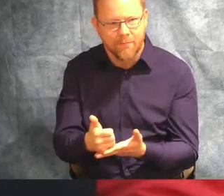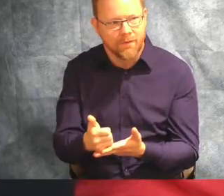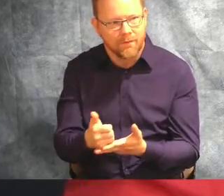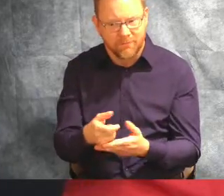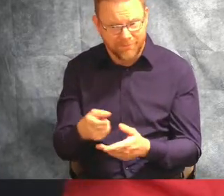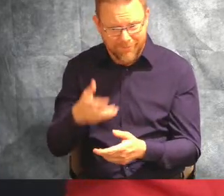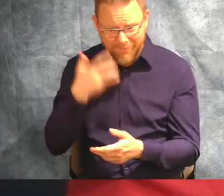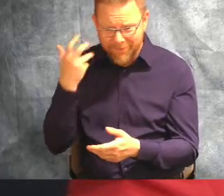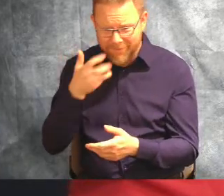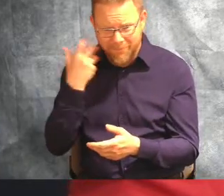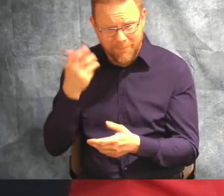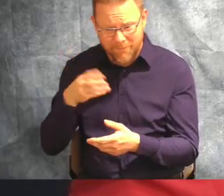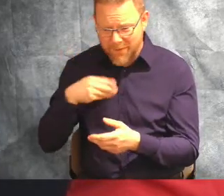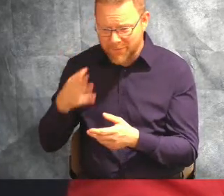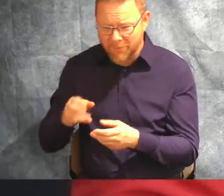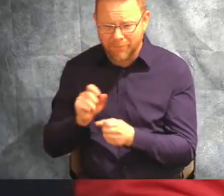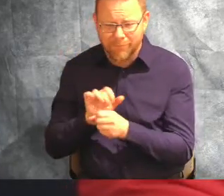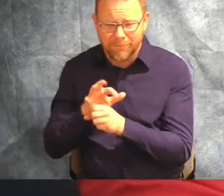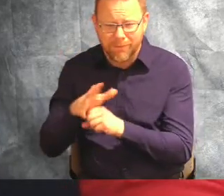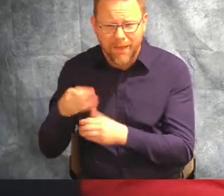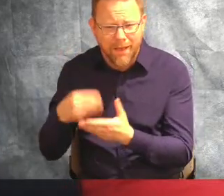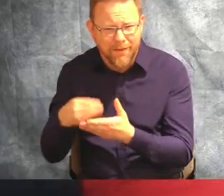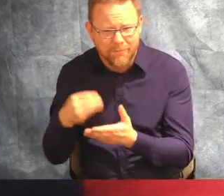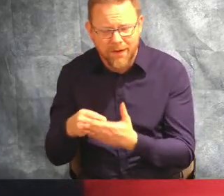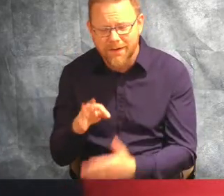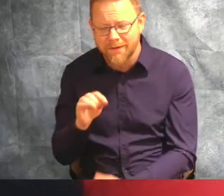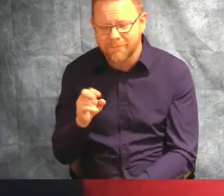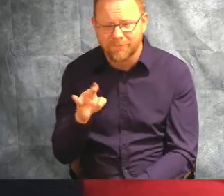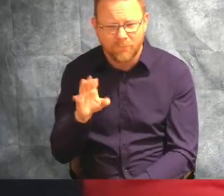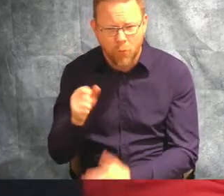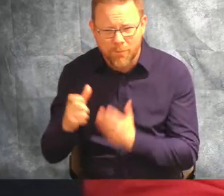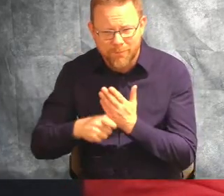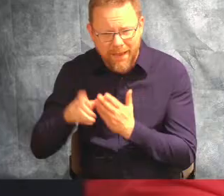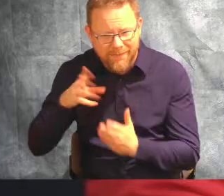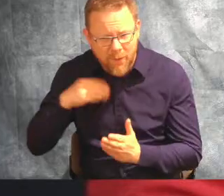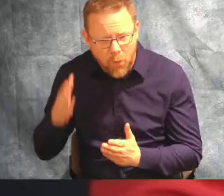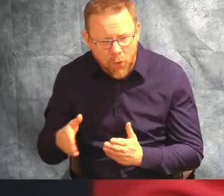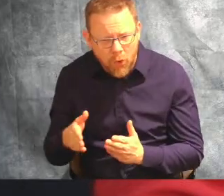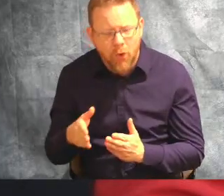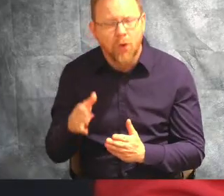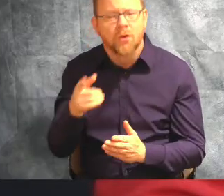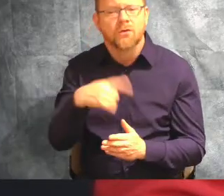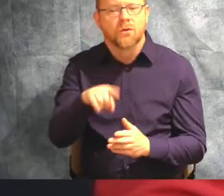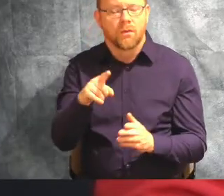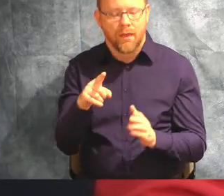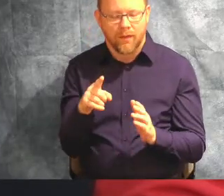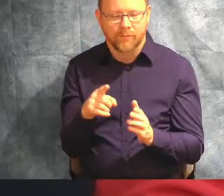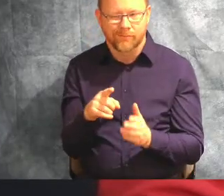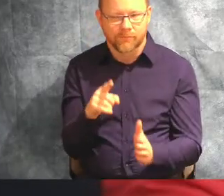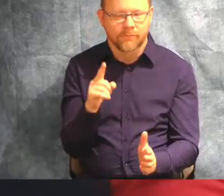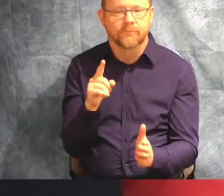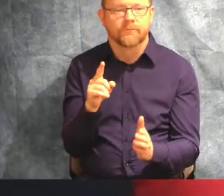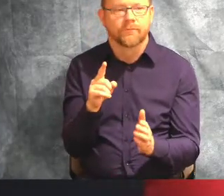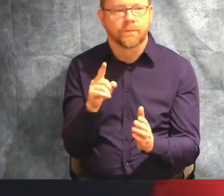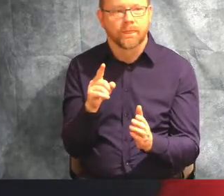of money. For magazine, one of the top. So, one of the things they indicated, Mr. McDonald was say,